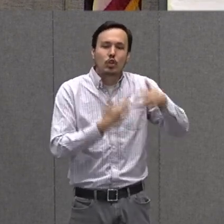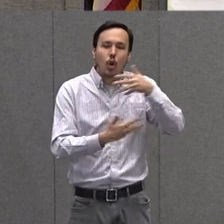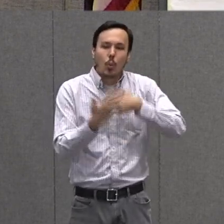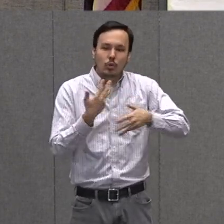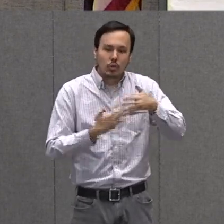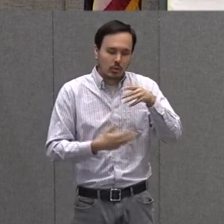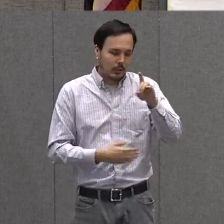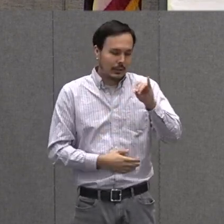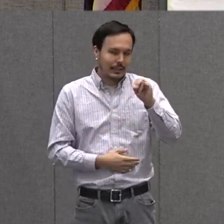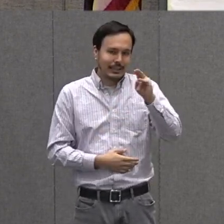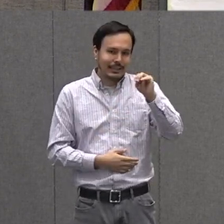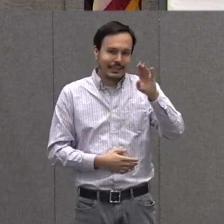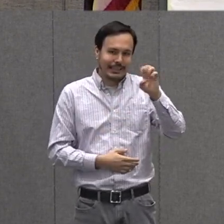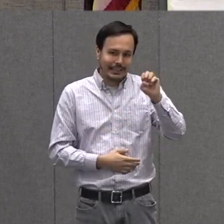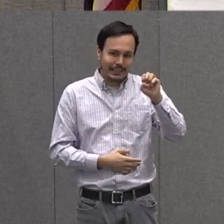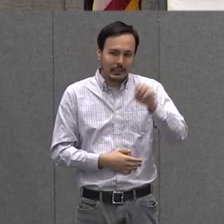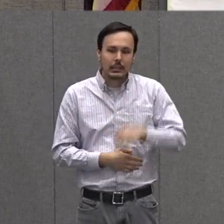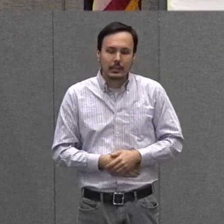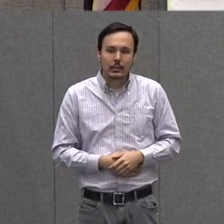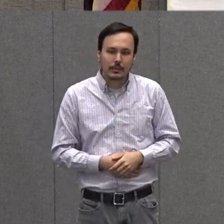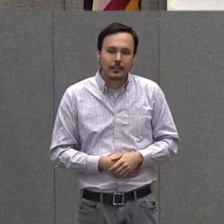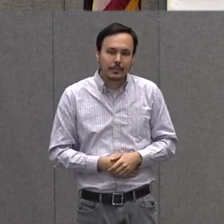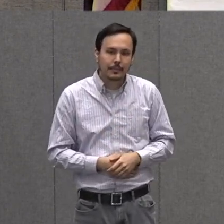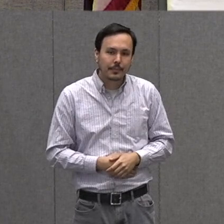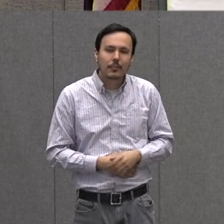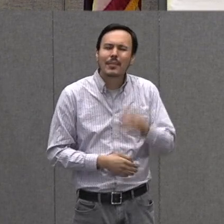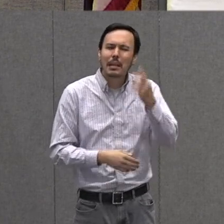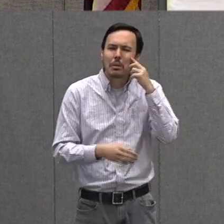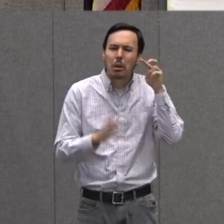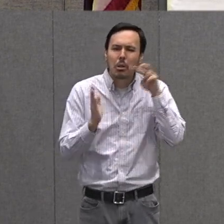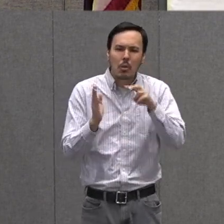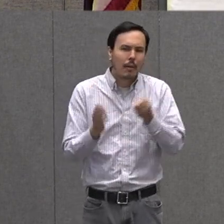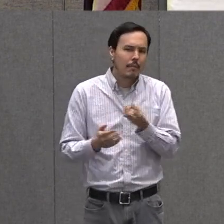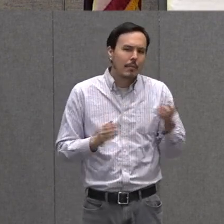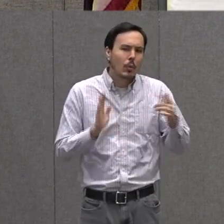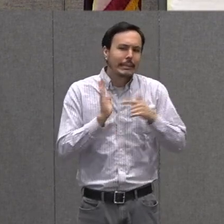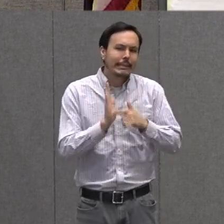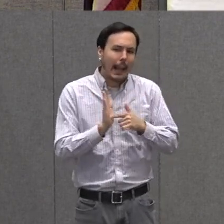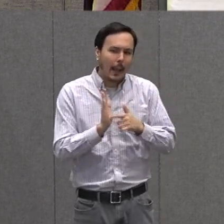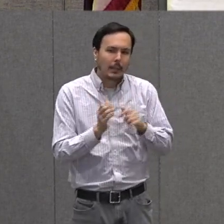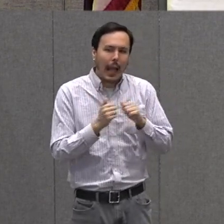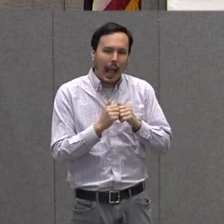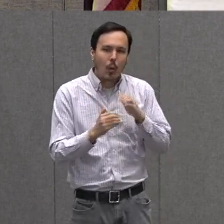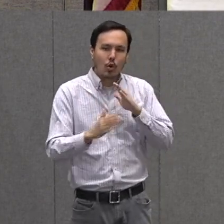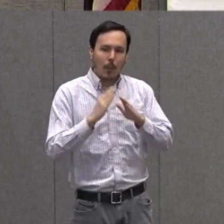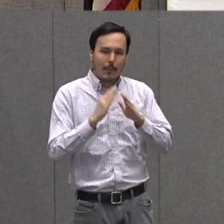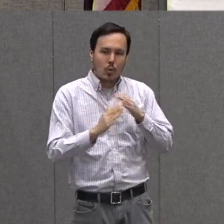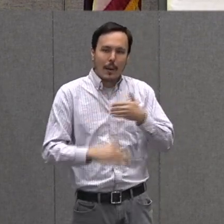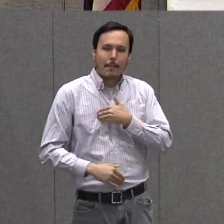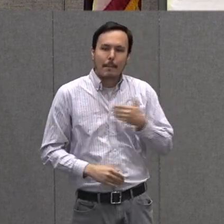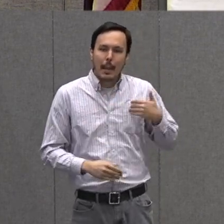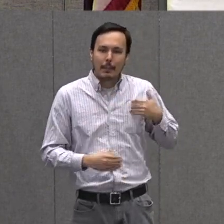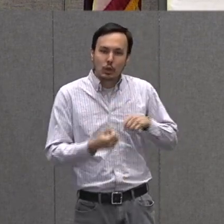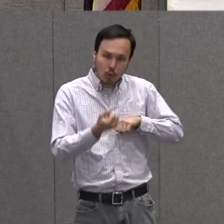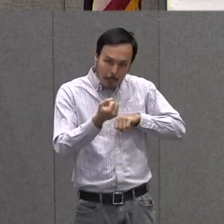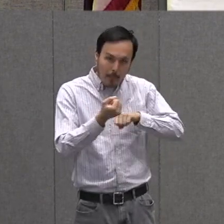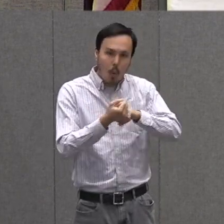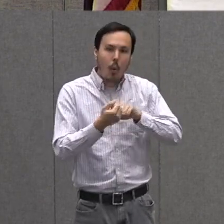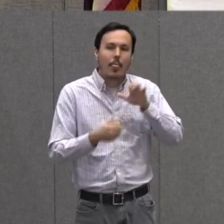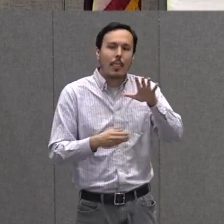Let's look and talk at a couple of examples of ways that community members support their community through different jobs.